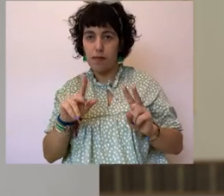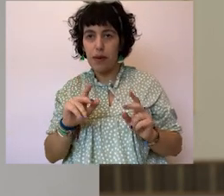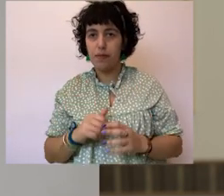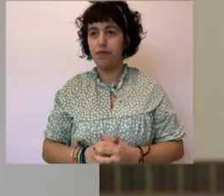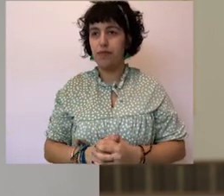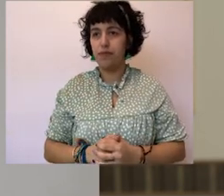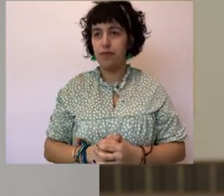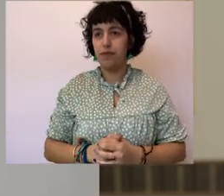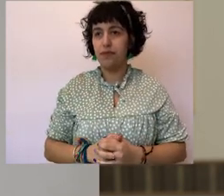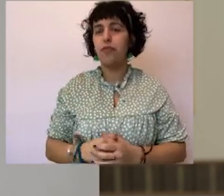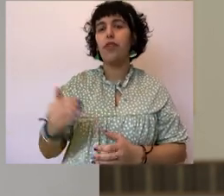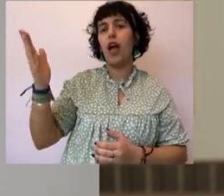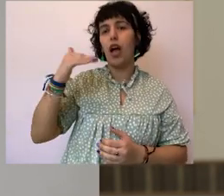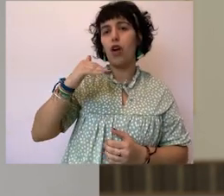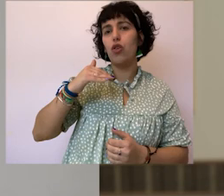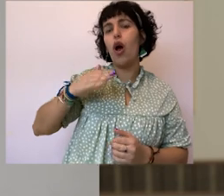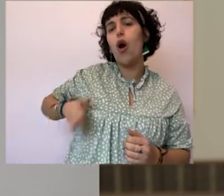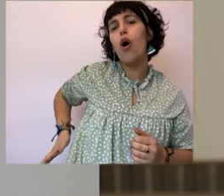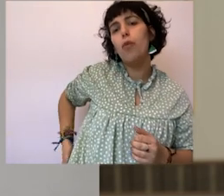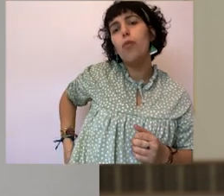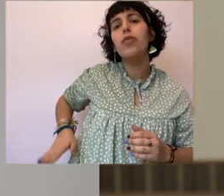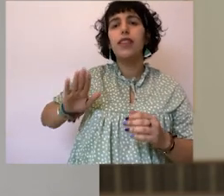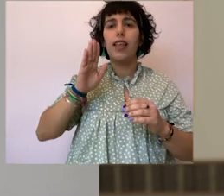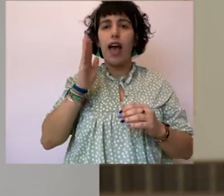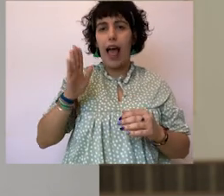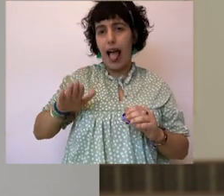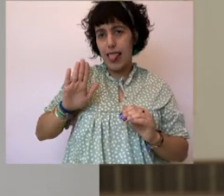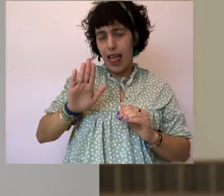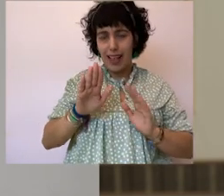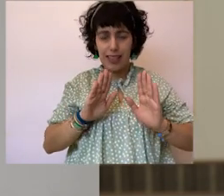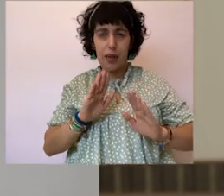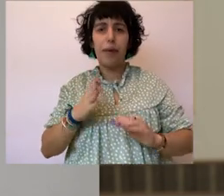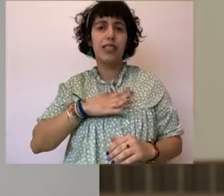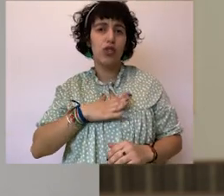They wanna come and grab my ass, grab my boobs,